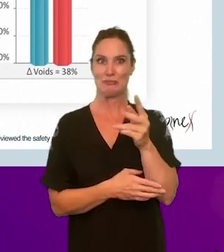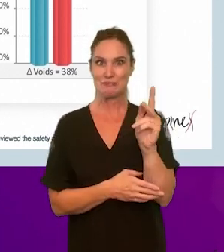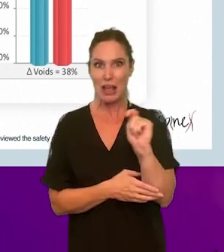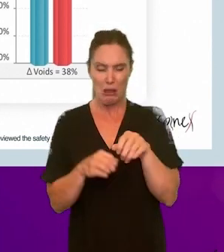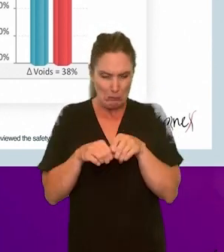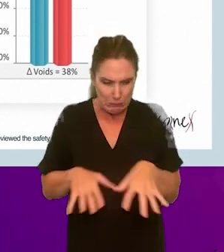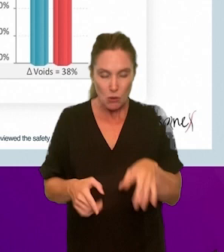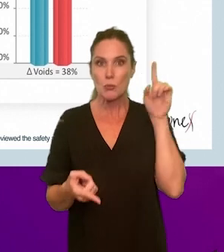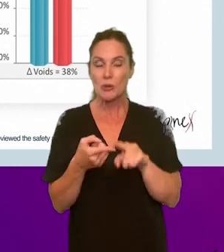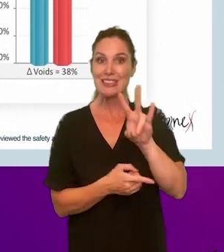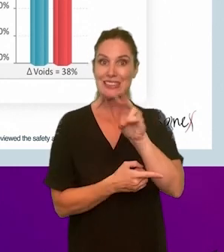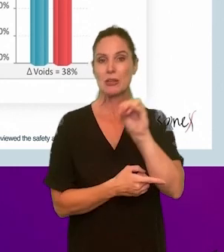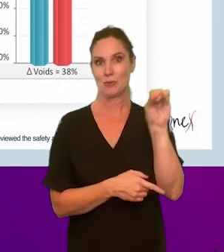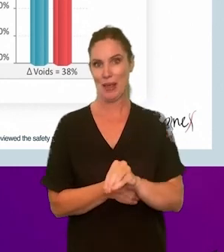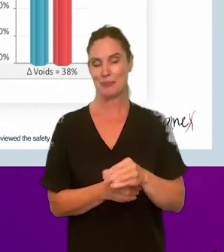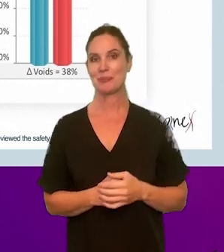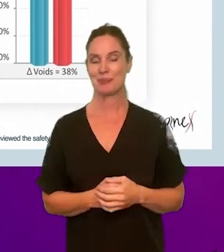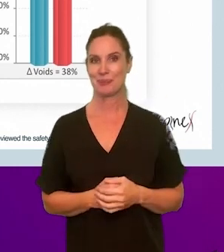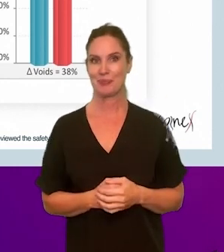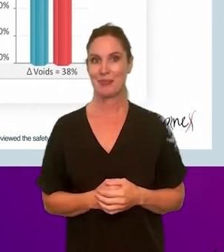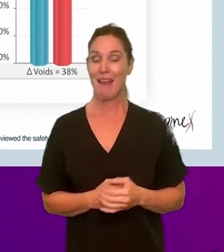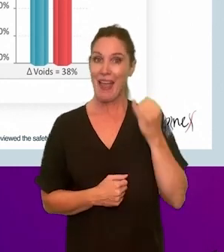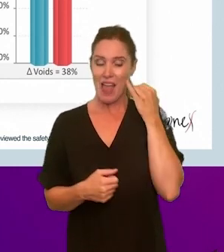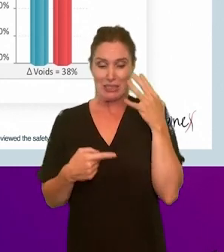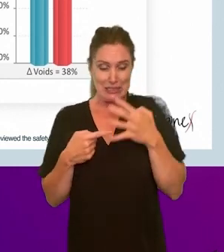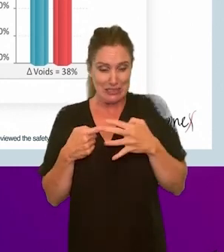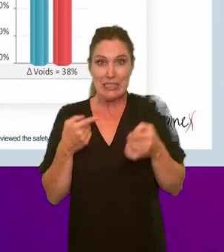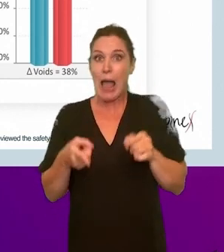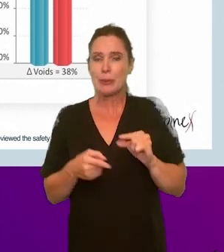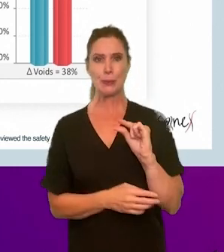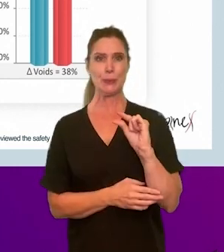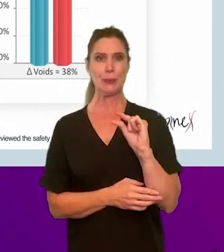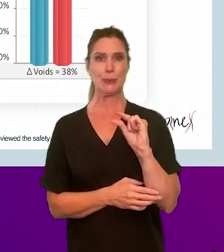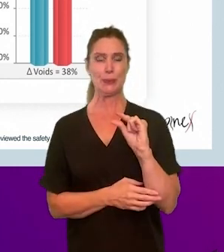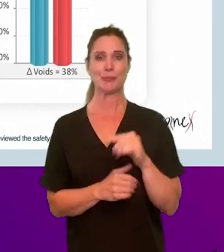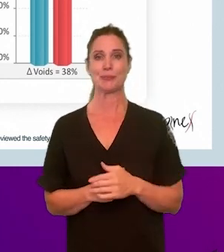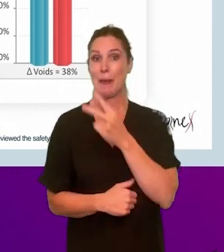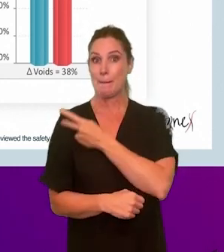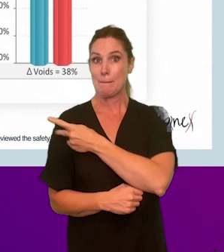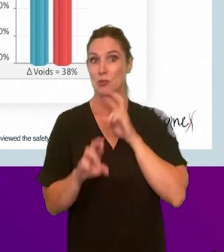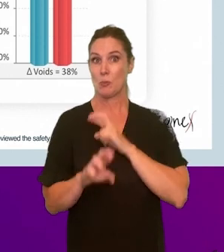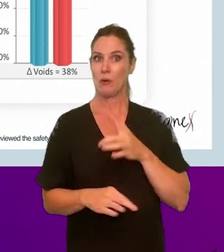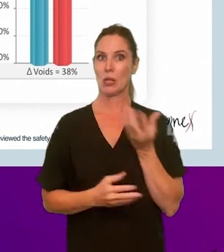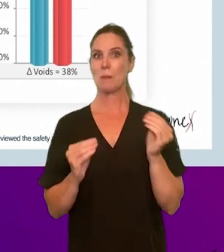And if leaks do happen, they're smaller. Patients report feeling more in control, they don't need as many catheters